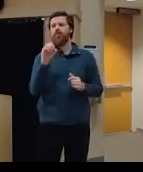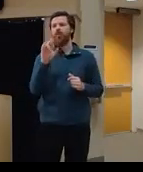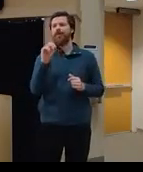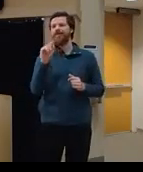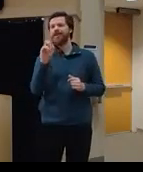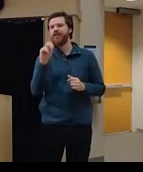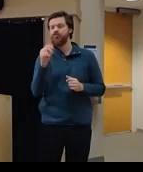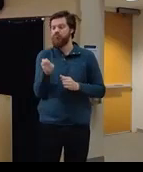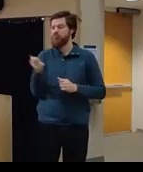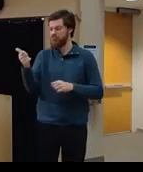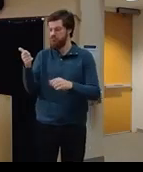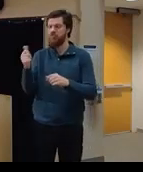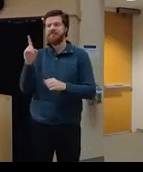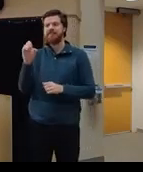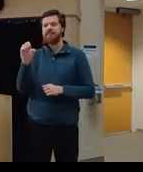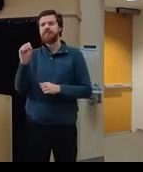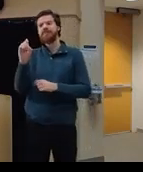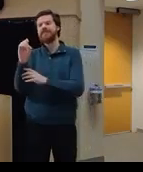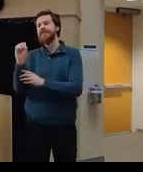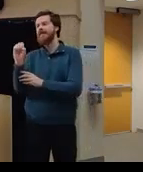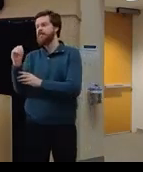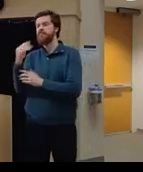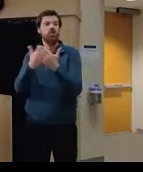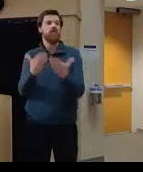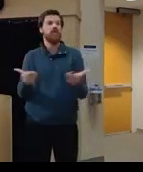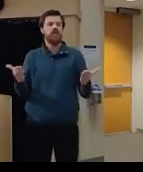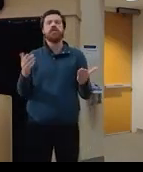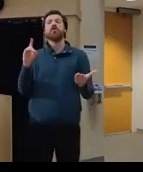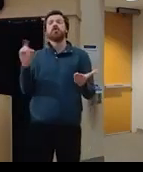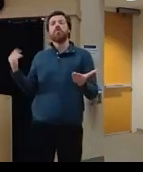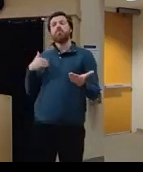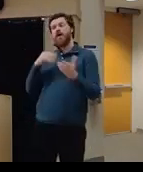the DSM is a good thing and I'm wondering if you have a forecast for what kind of disorders